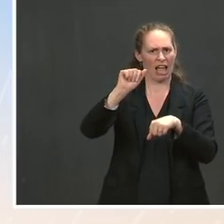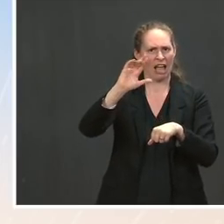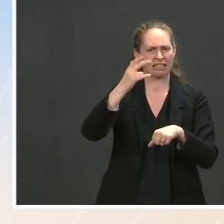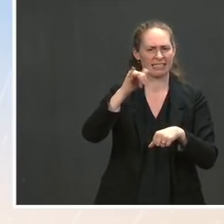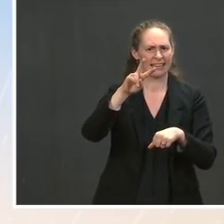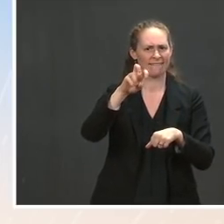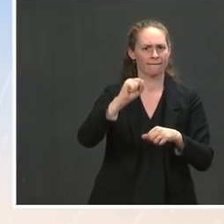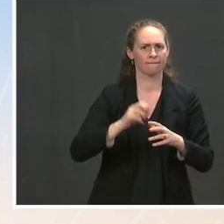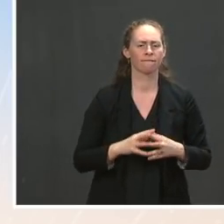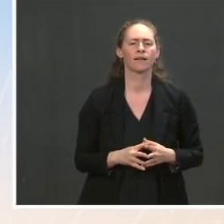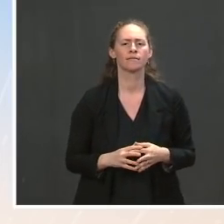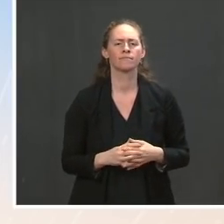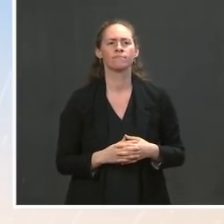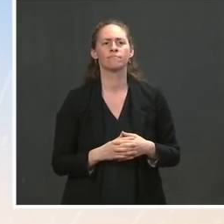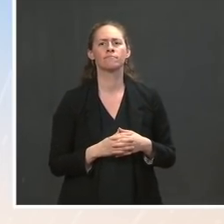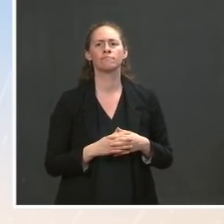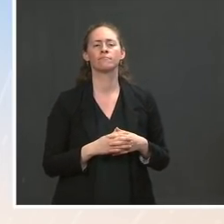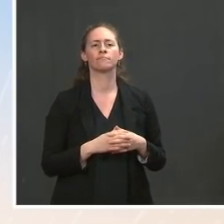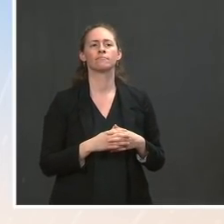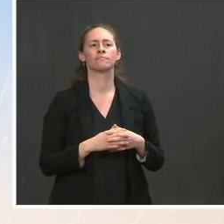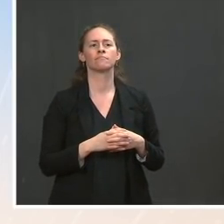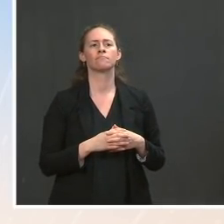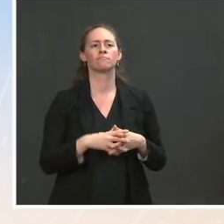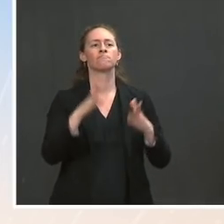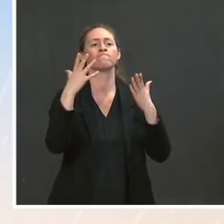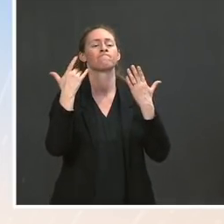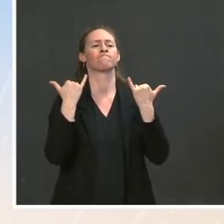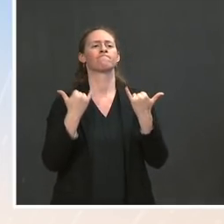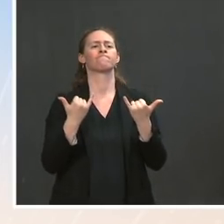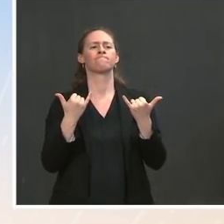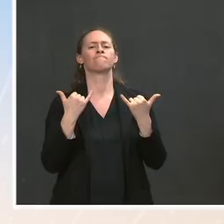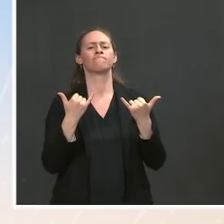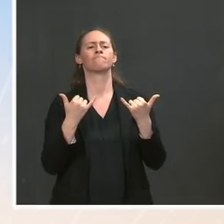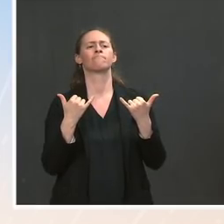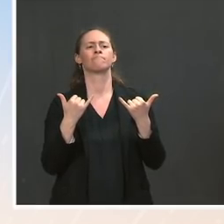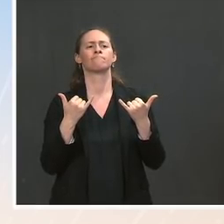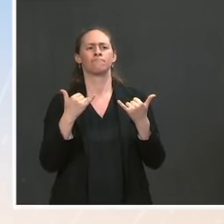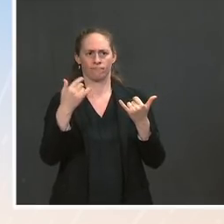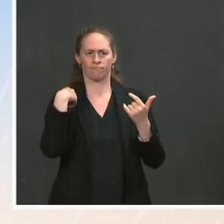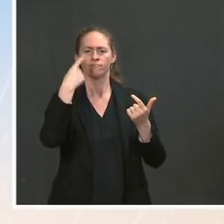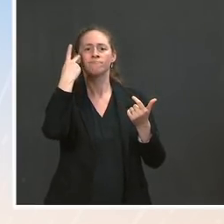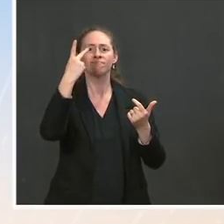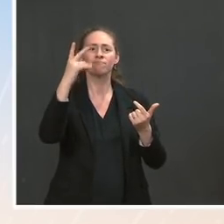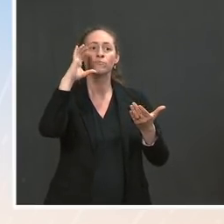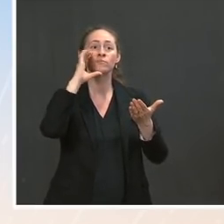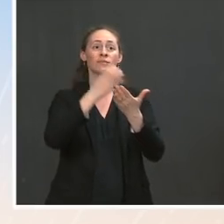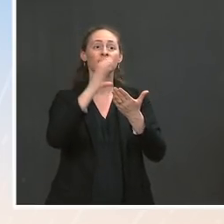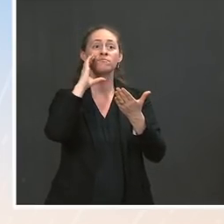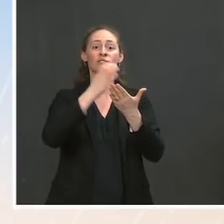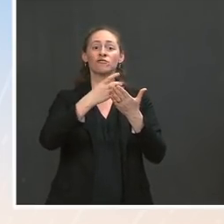or seen the images of migrants that have passed away at the border in the past couple of days, including a nine-year-old girl,